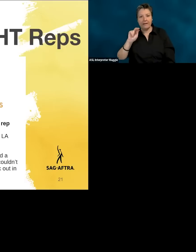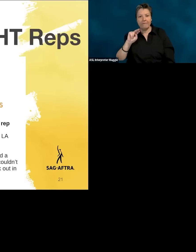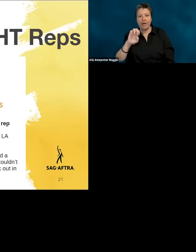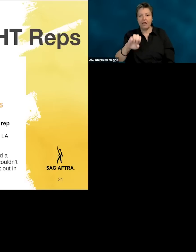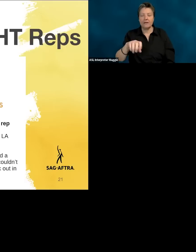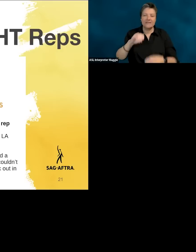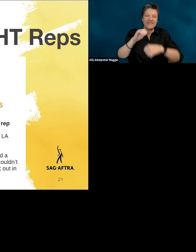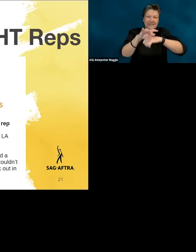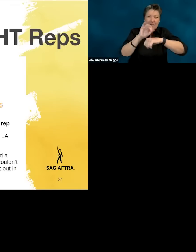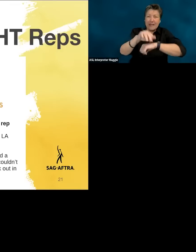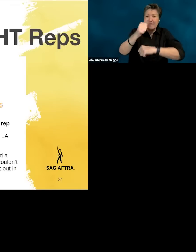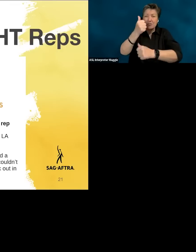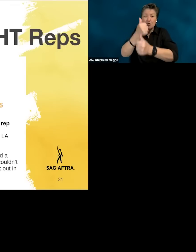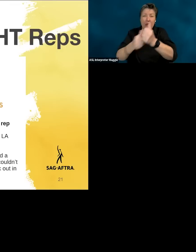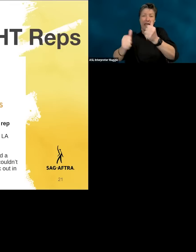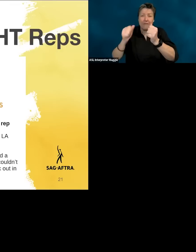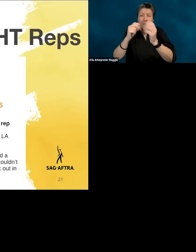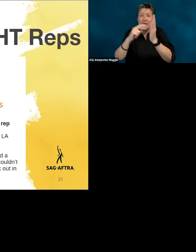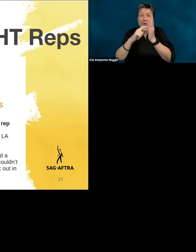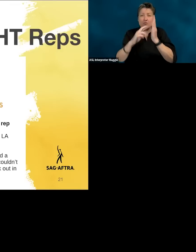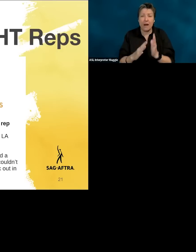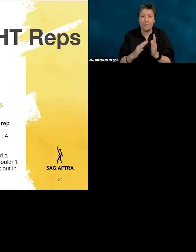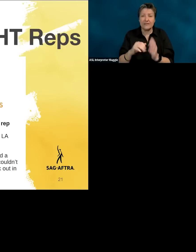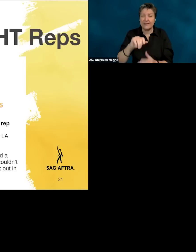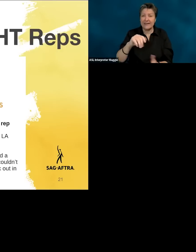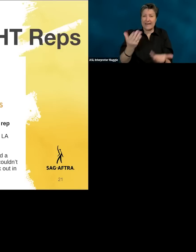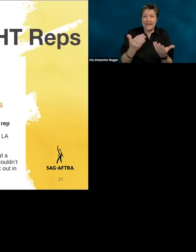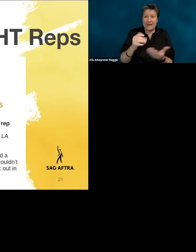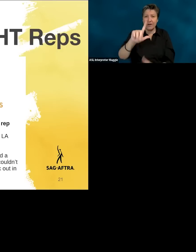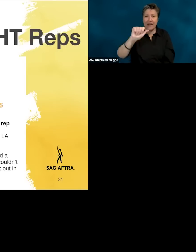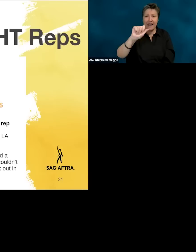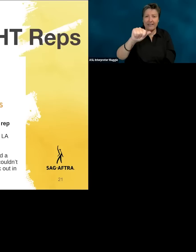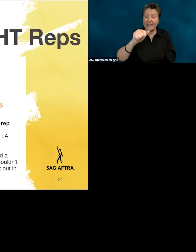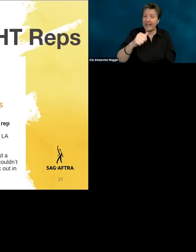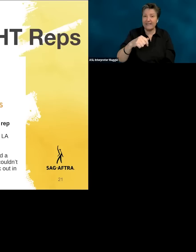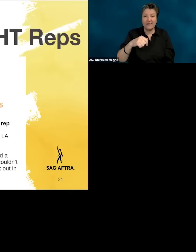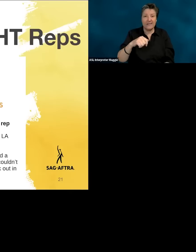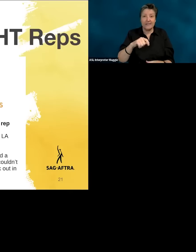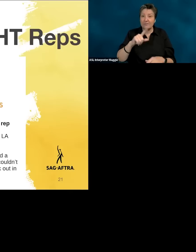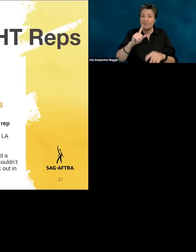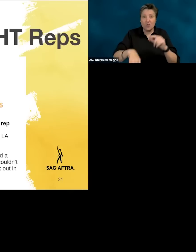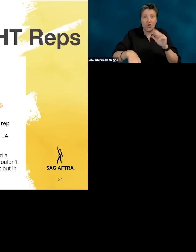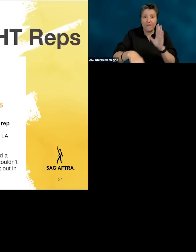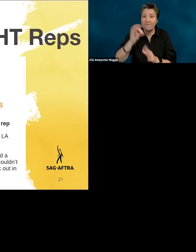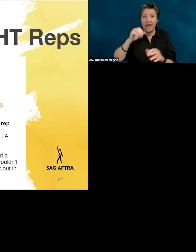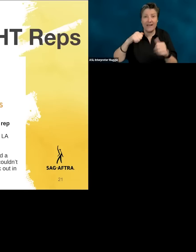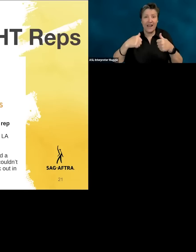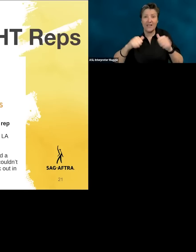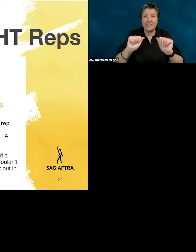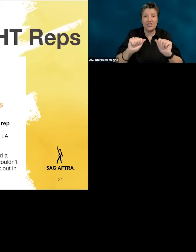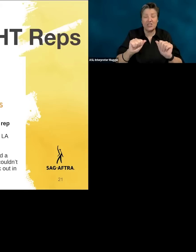and barely got any responses and auditions, and she was about to quit acting because she couldn't wait another 10 years